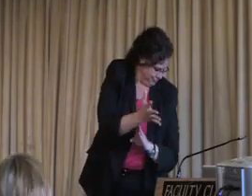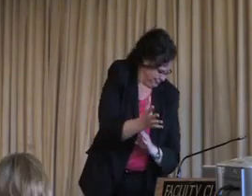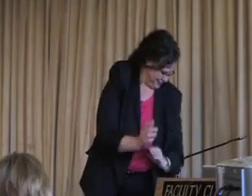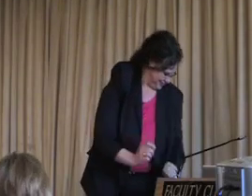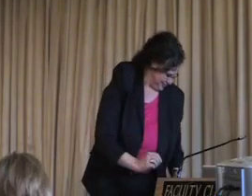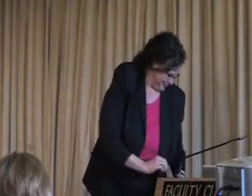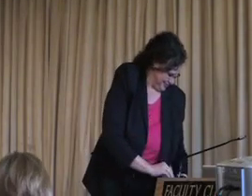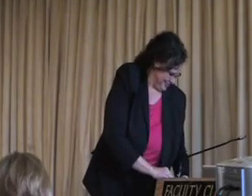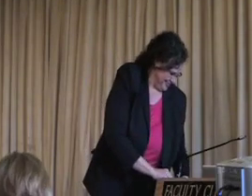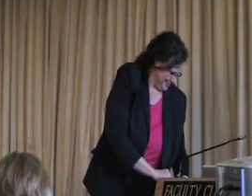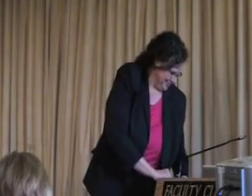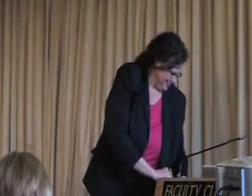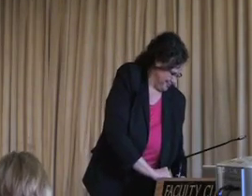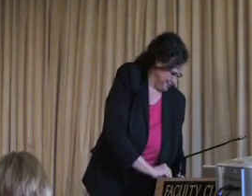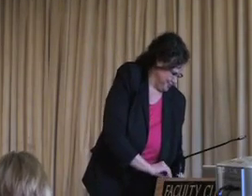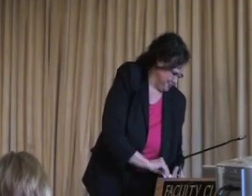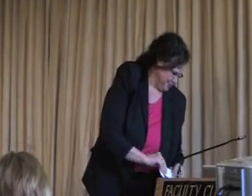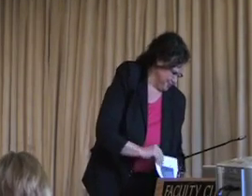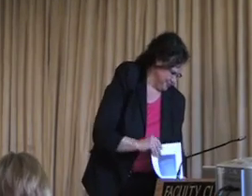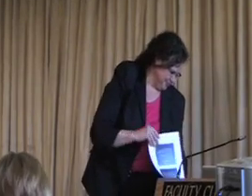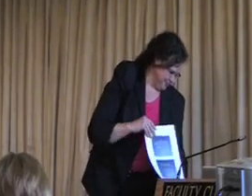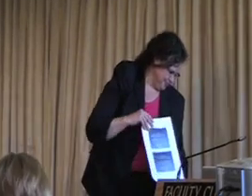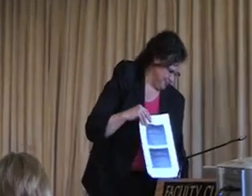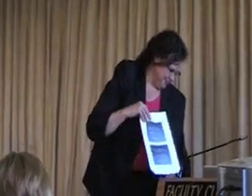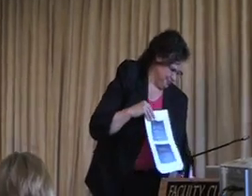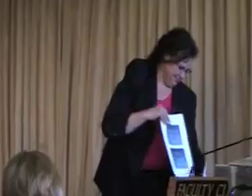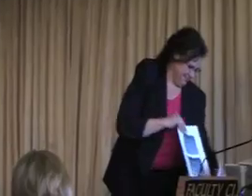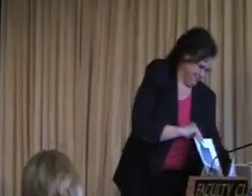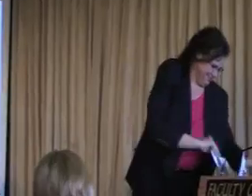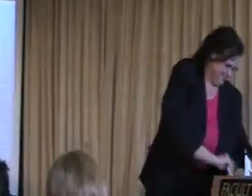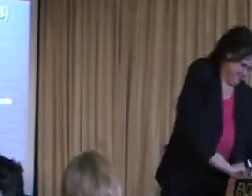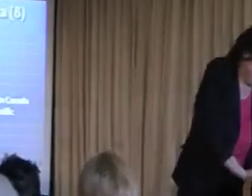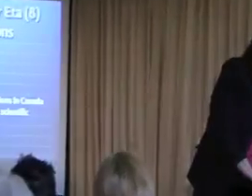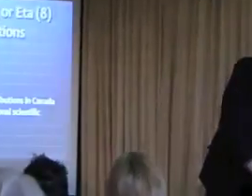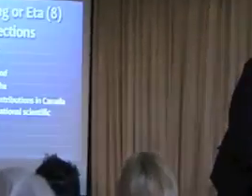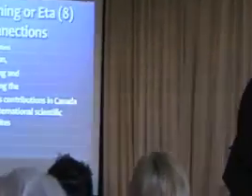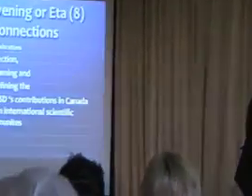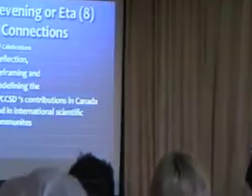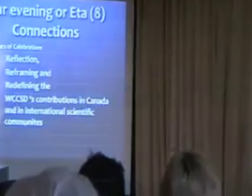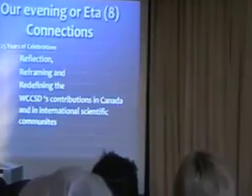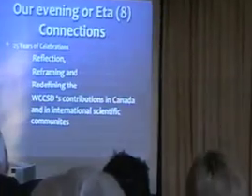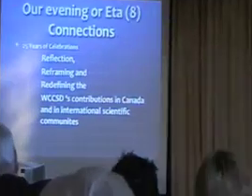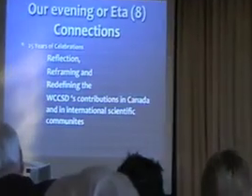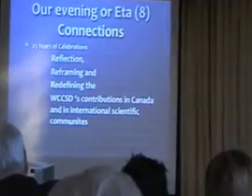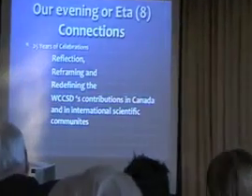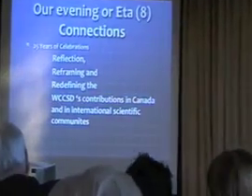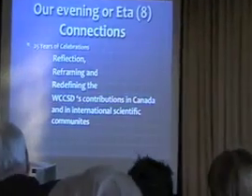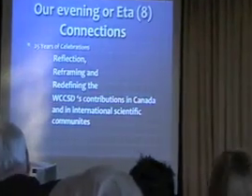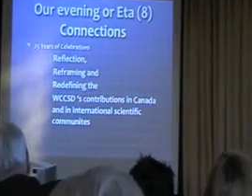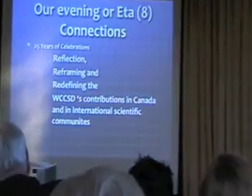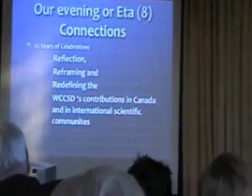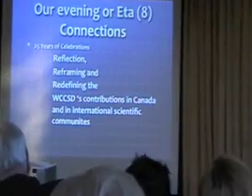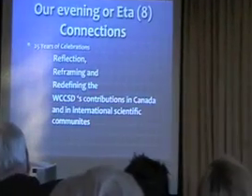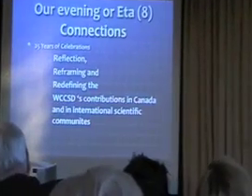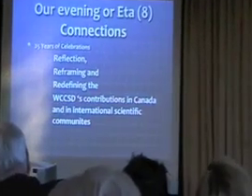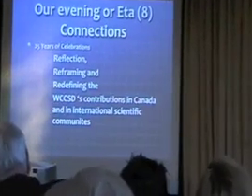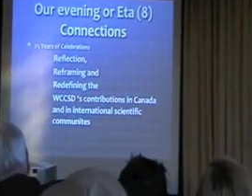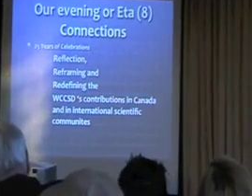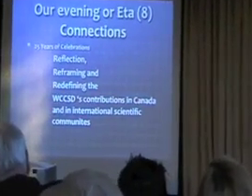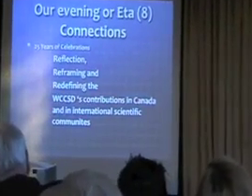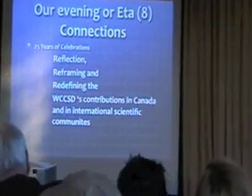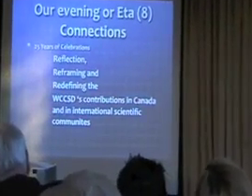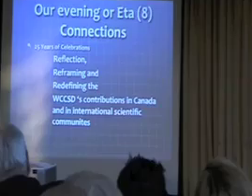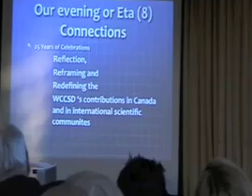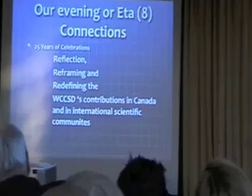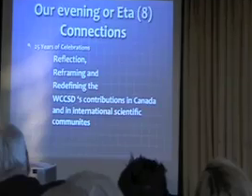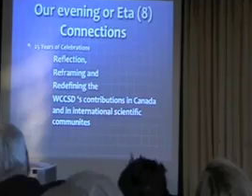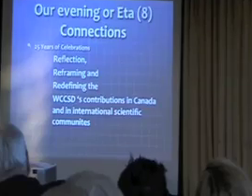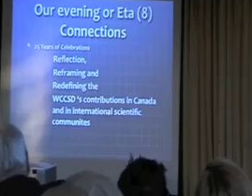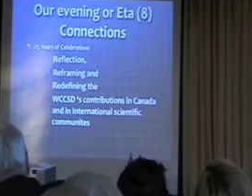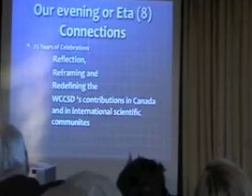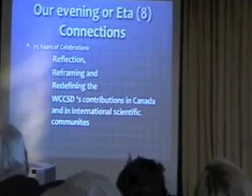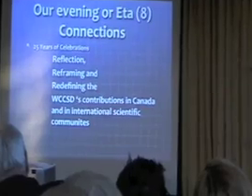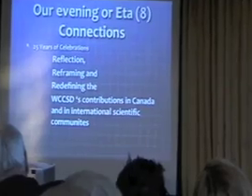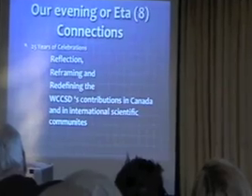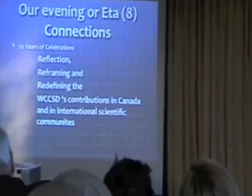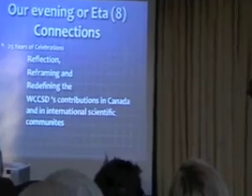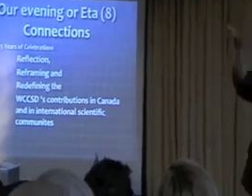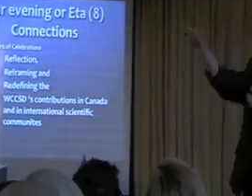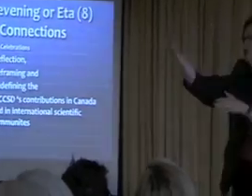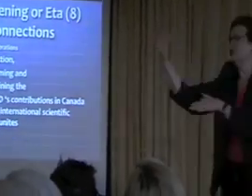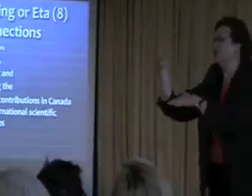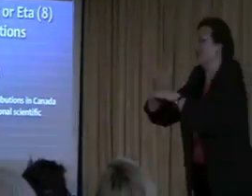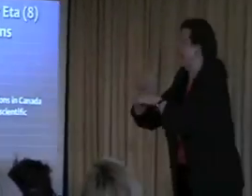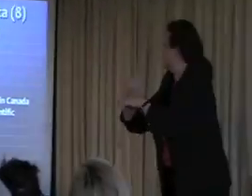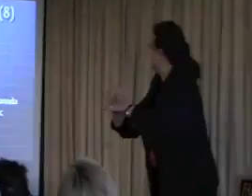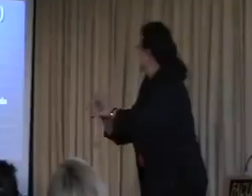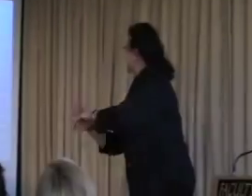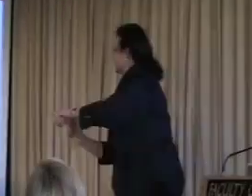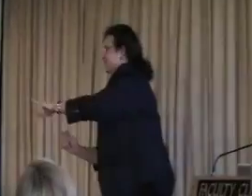the world what you have done and what you can continue to do. And now for our ETA connections.